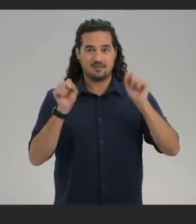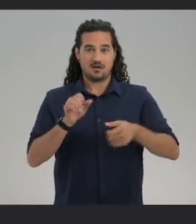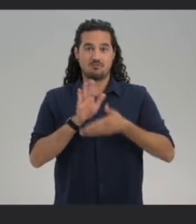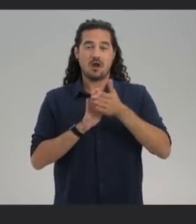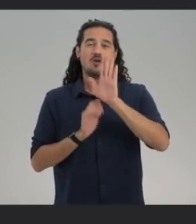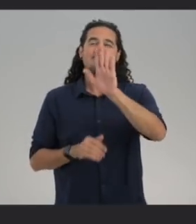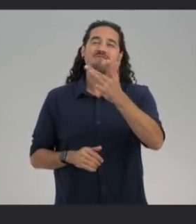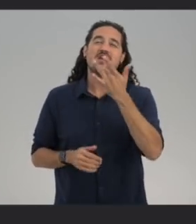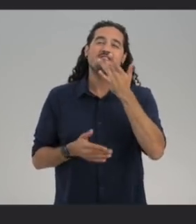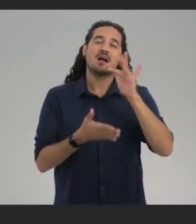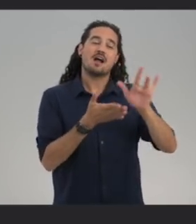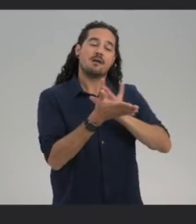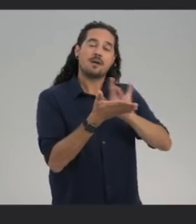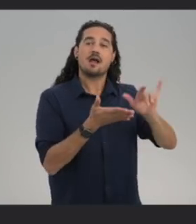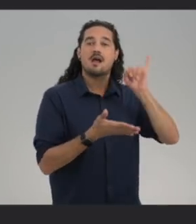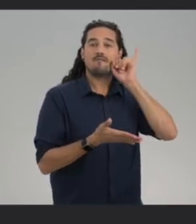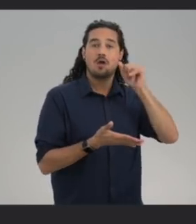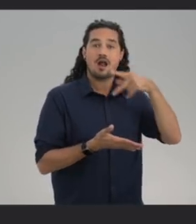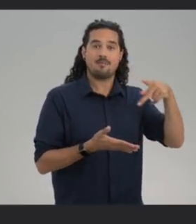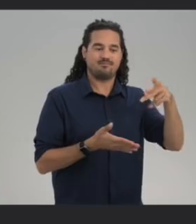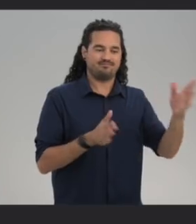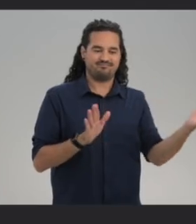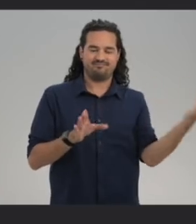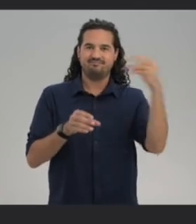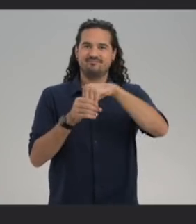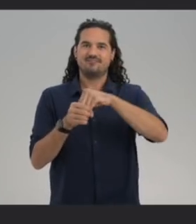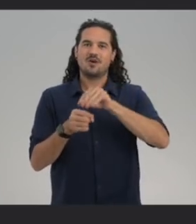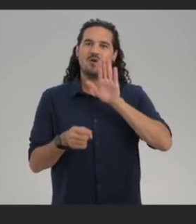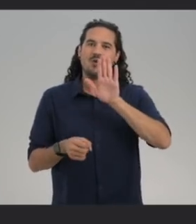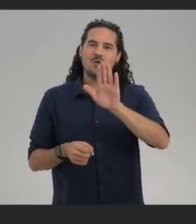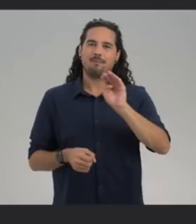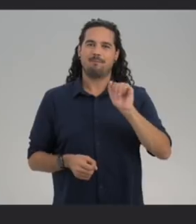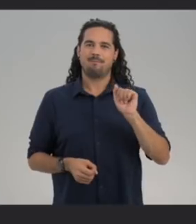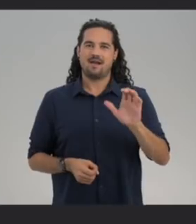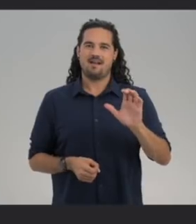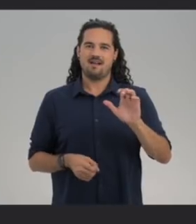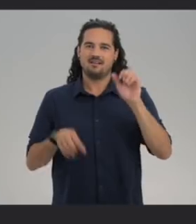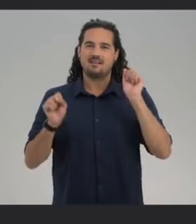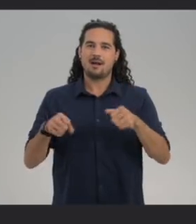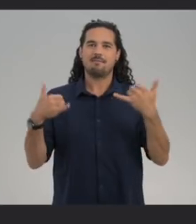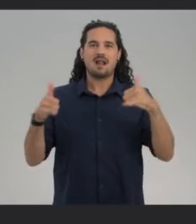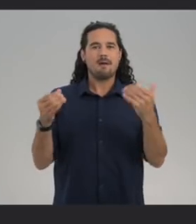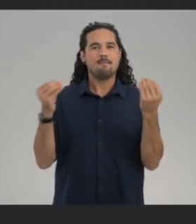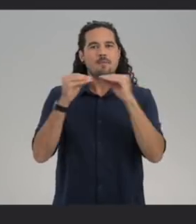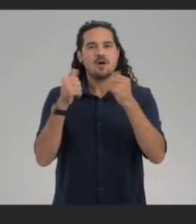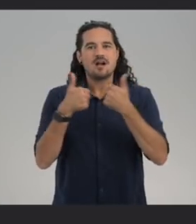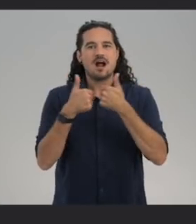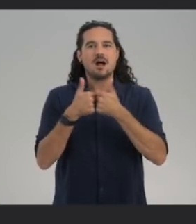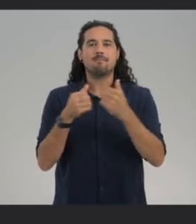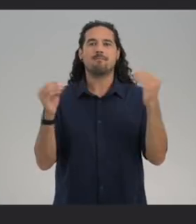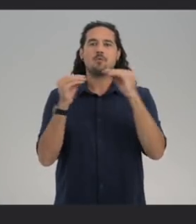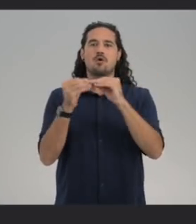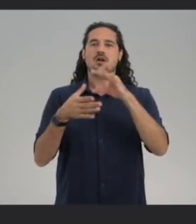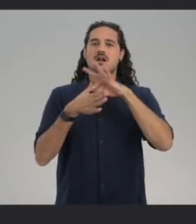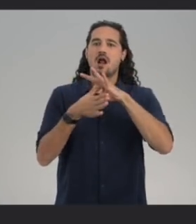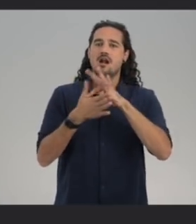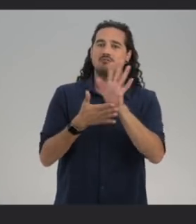you can run your favorite iPhone and iPad apps directly on your Mac. You'll have more games to play, more content to watch